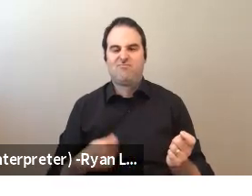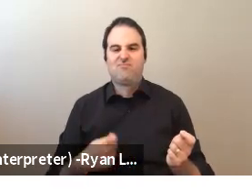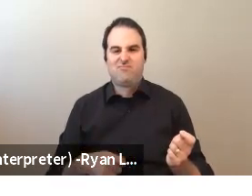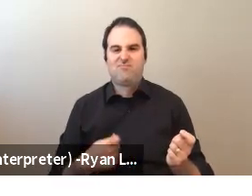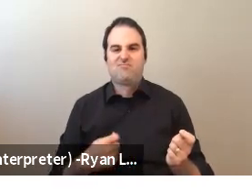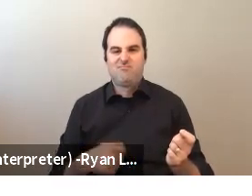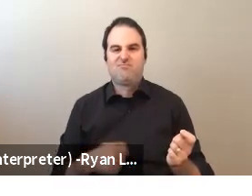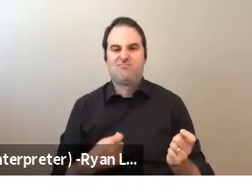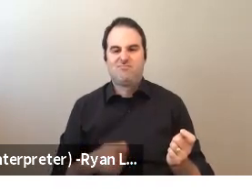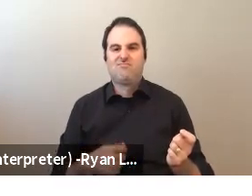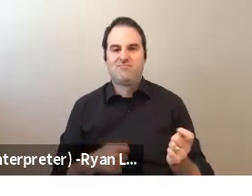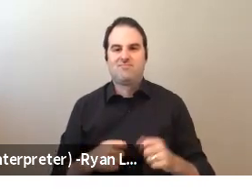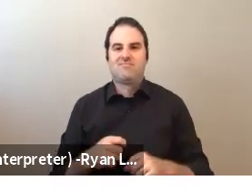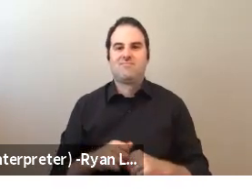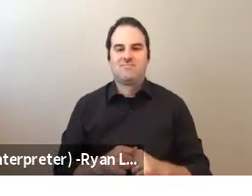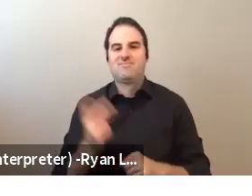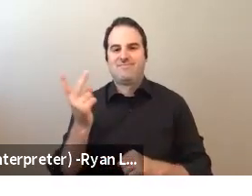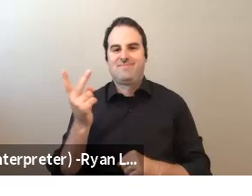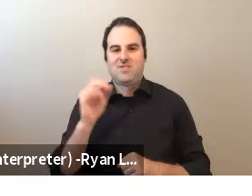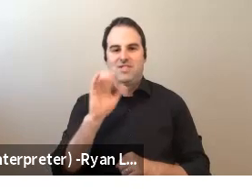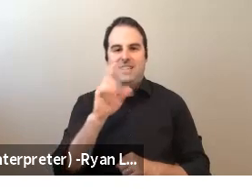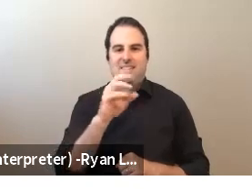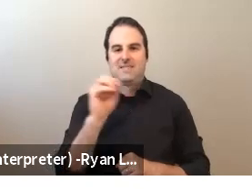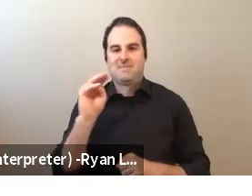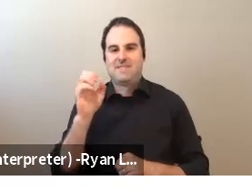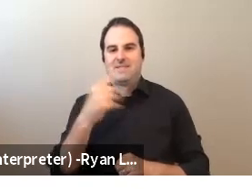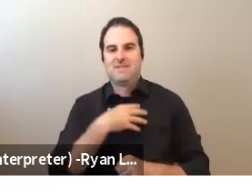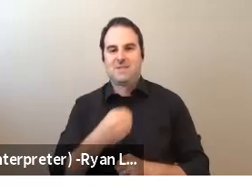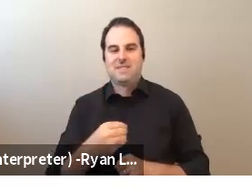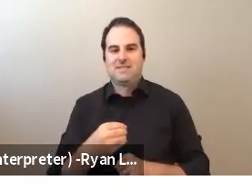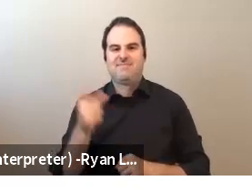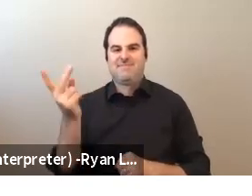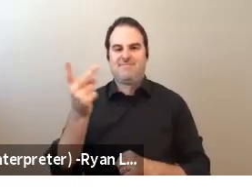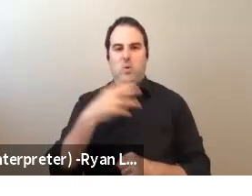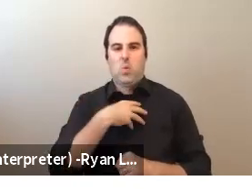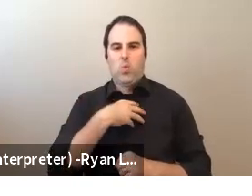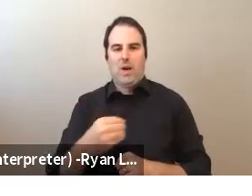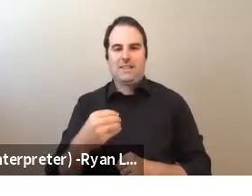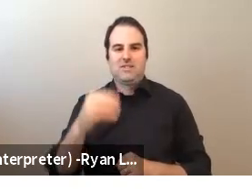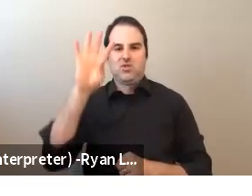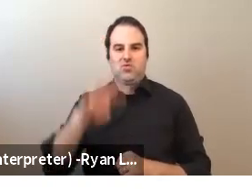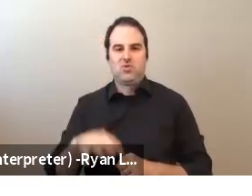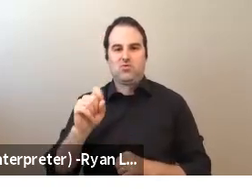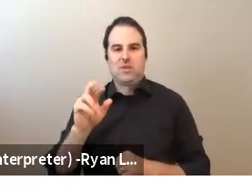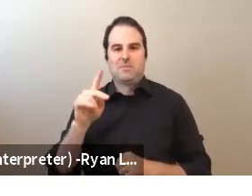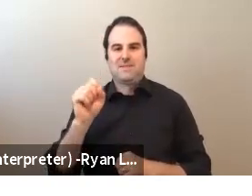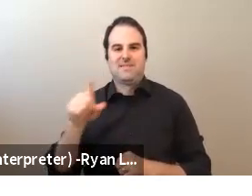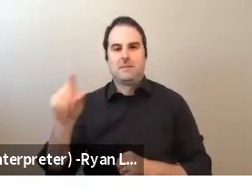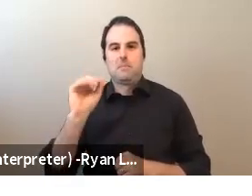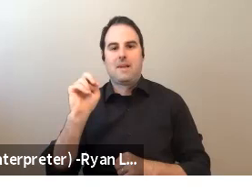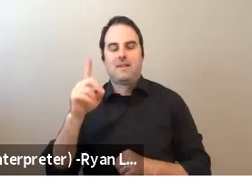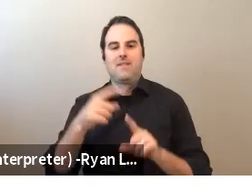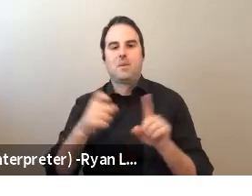These are jack white, also known as The White Stripes. There are banned from Detroit, they make Rock and Roll without a bass guitarist